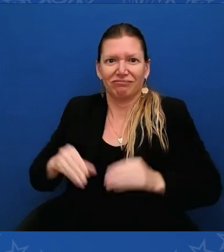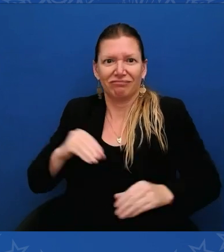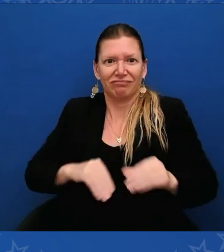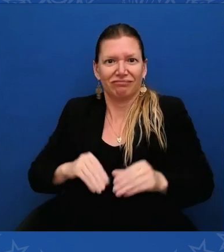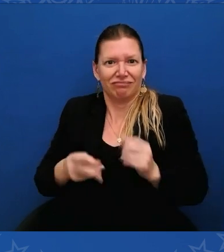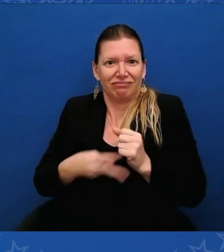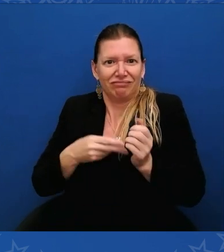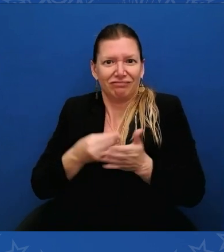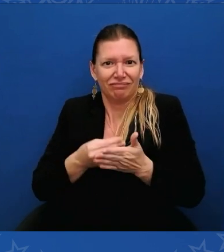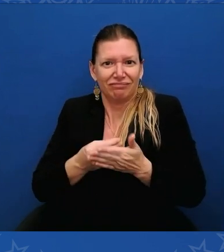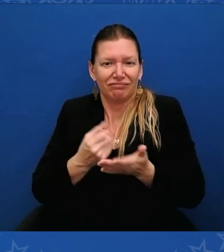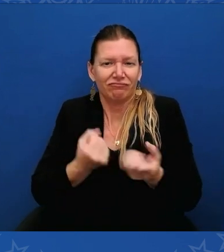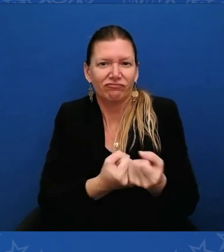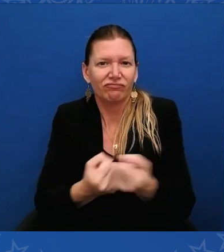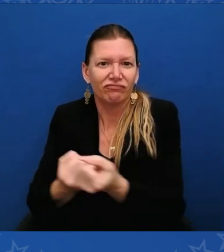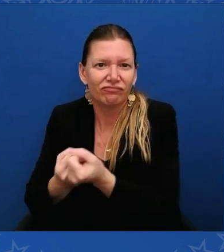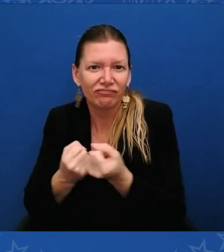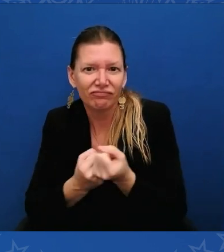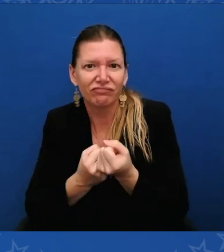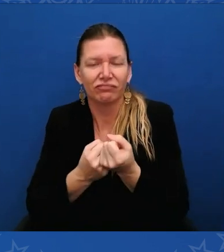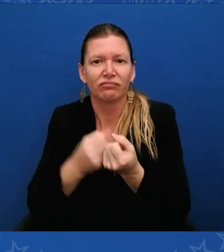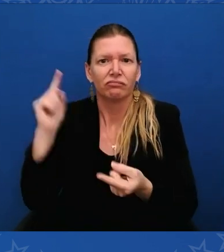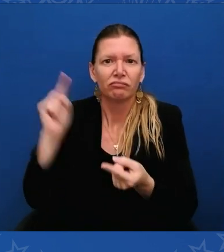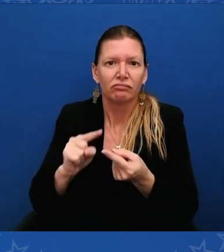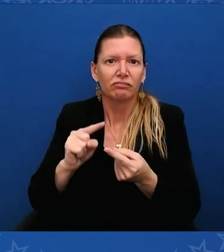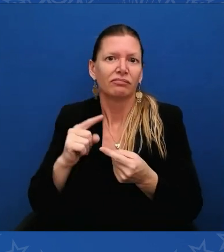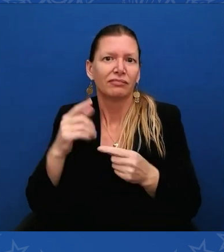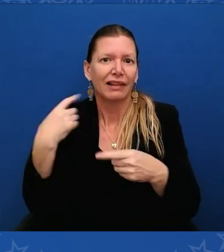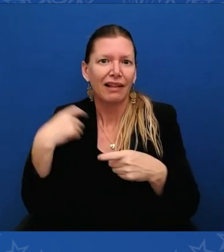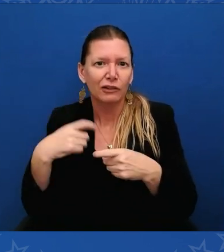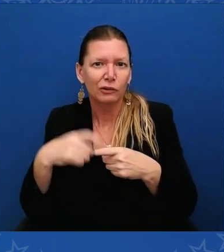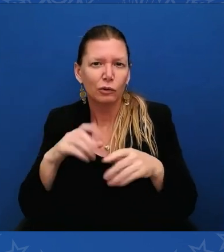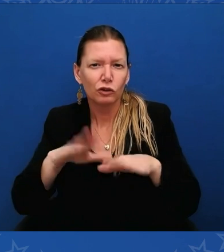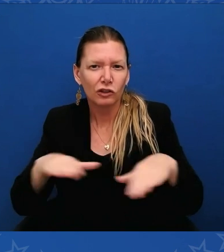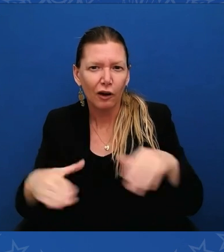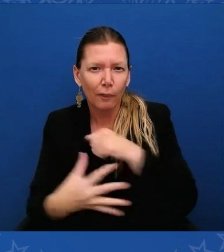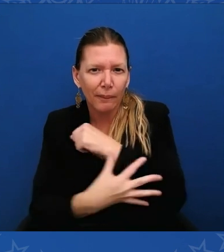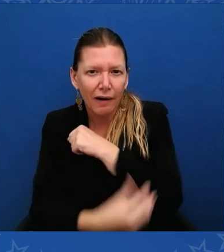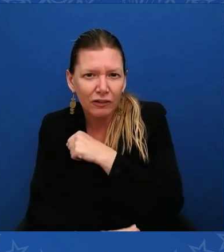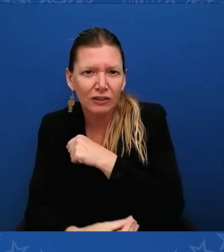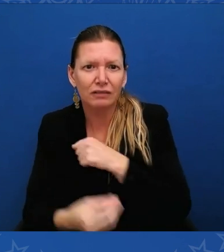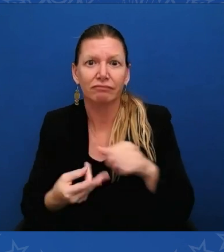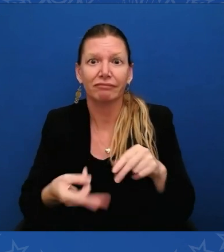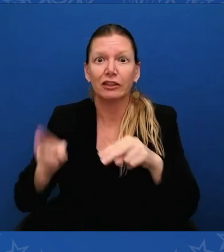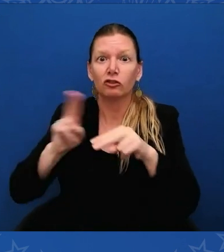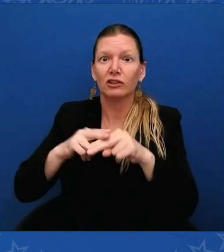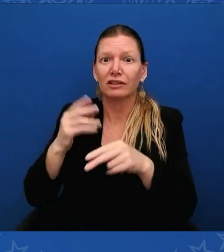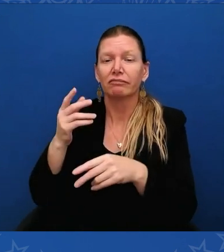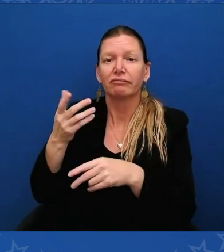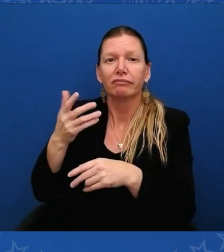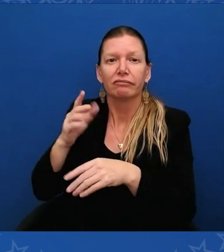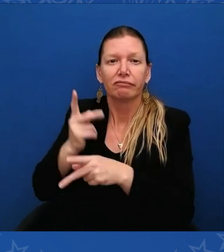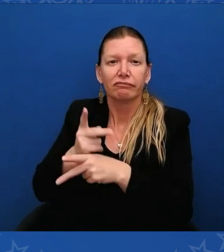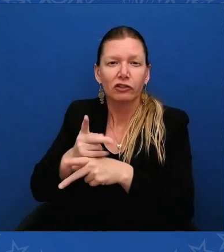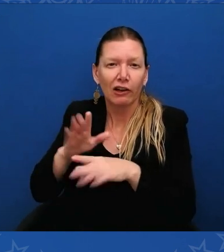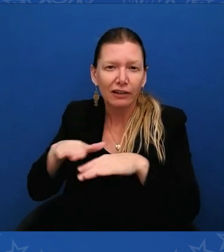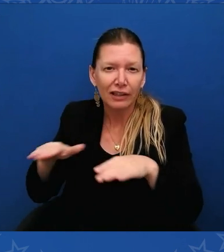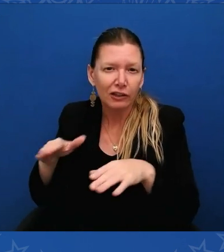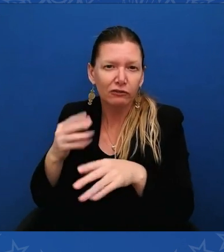and still growing the economy. We're turning around Puerto Rico's economy, investing more than $140 billion